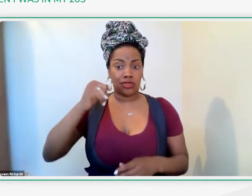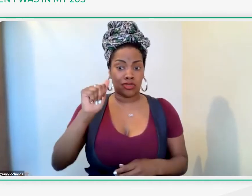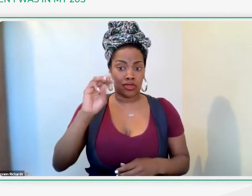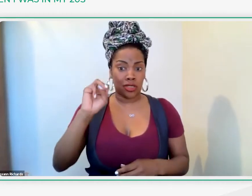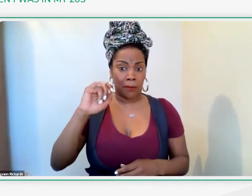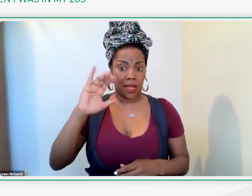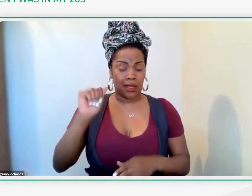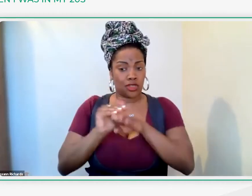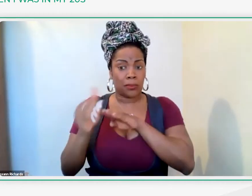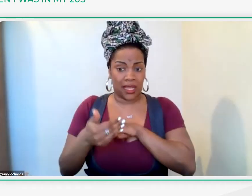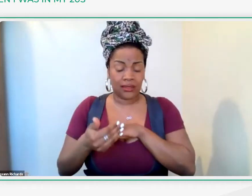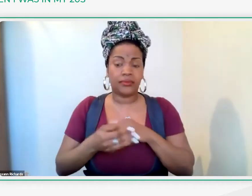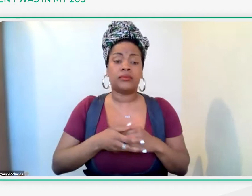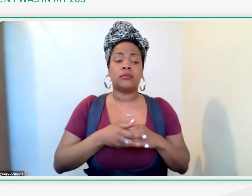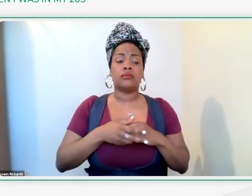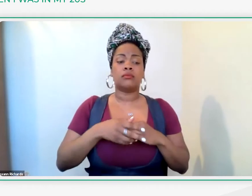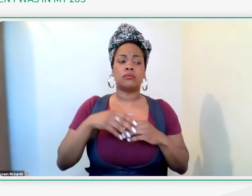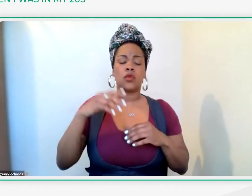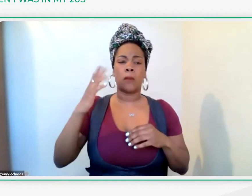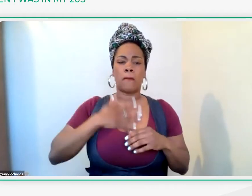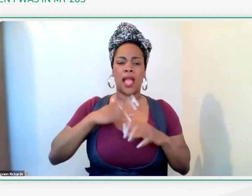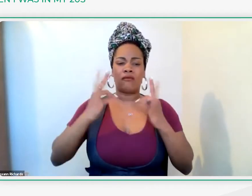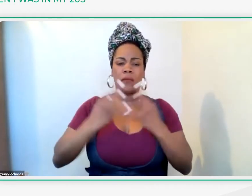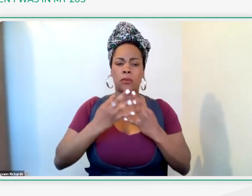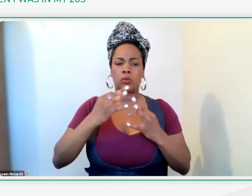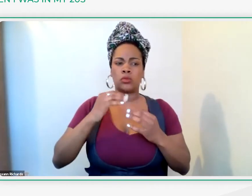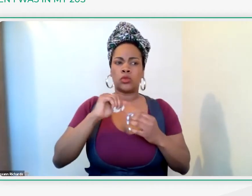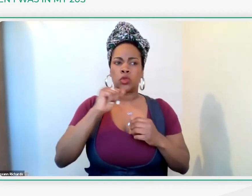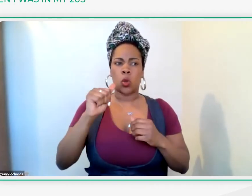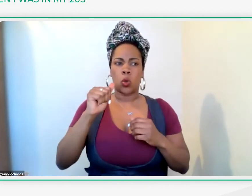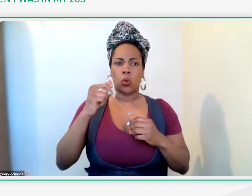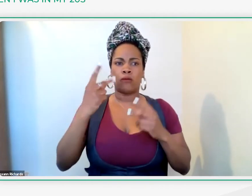And what a lot of people don't know is that I was born in Jamaica.